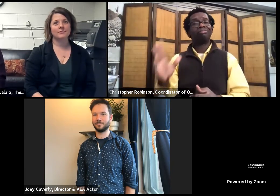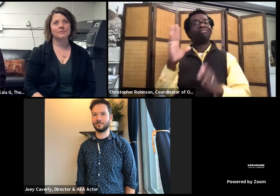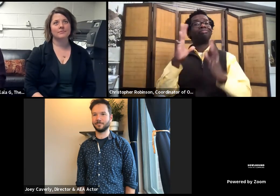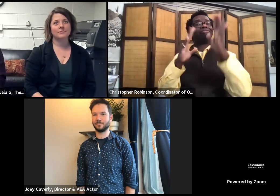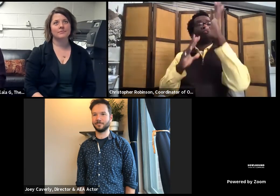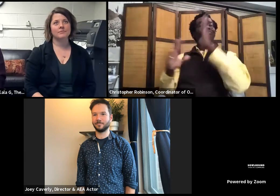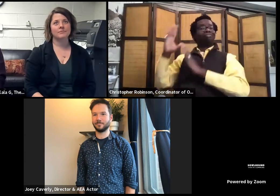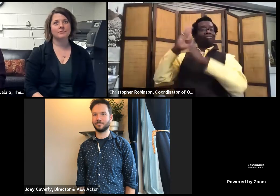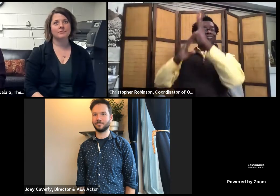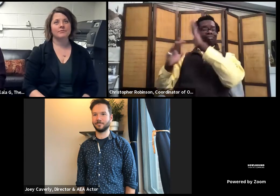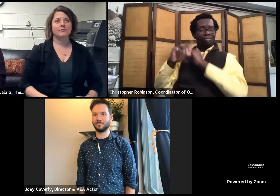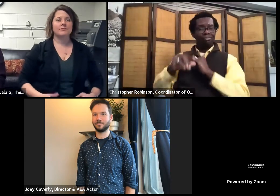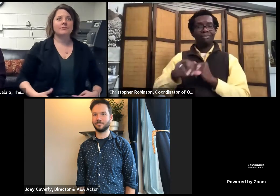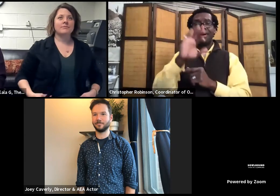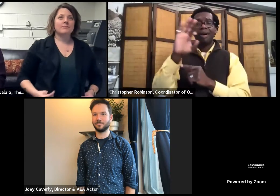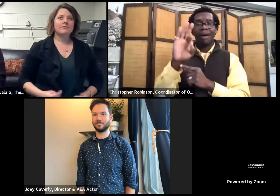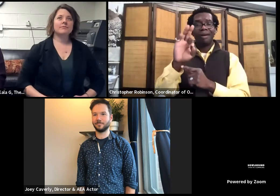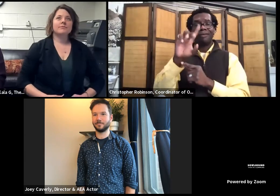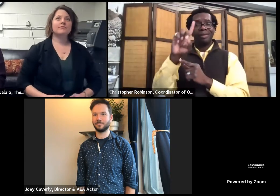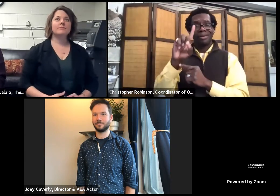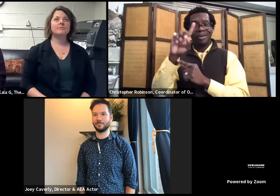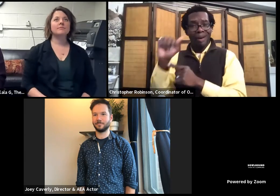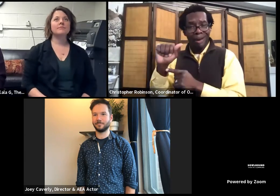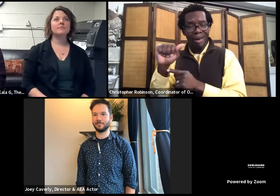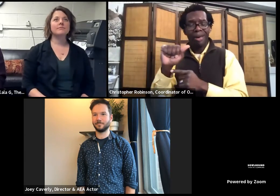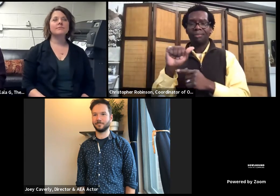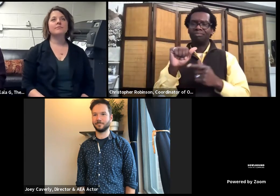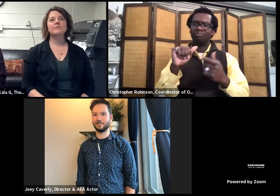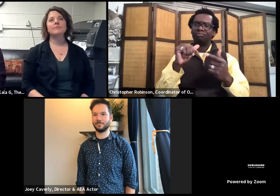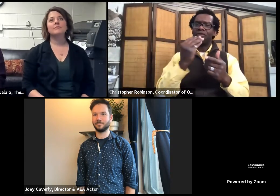was from many, many years ago,